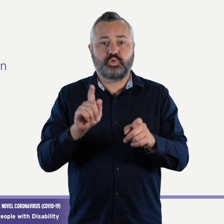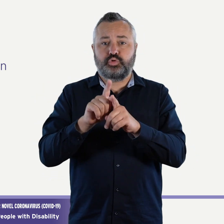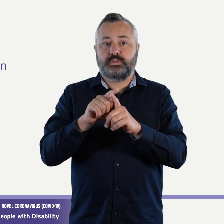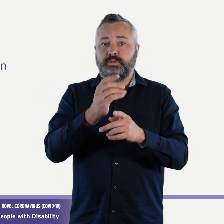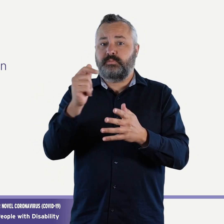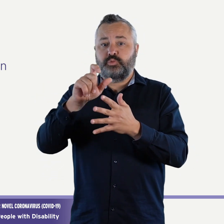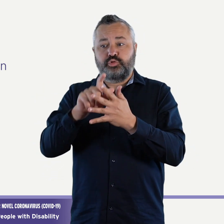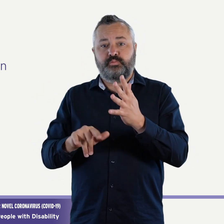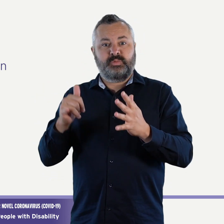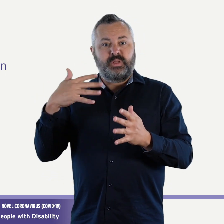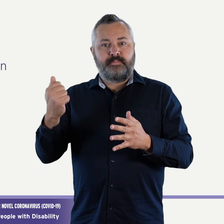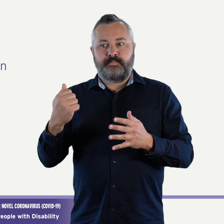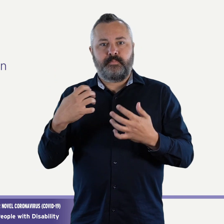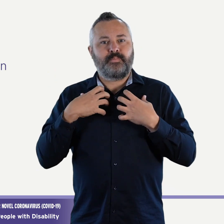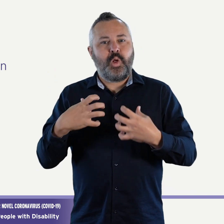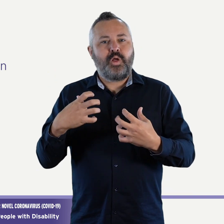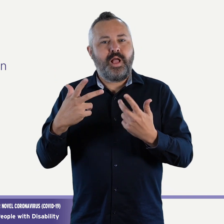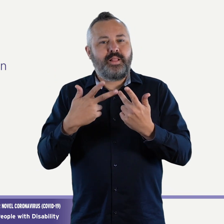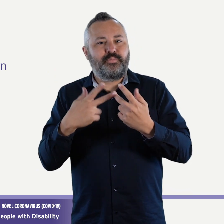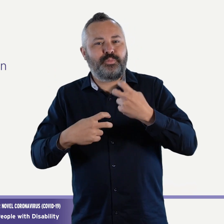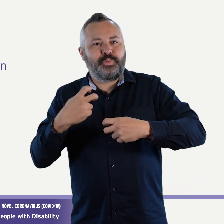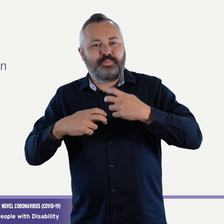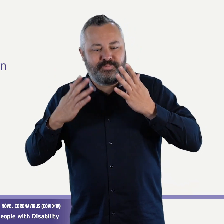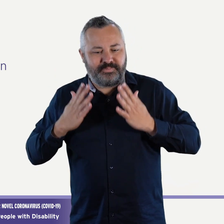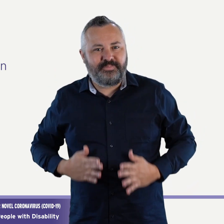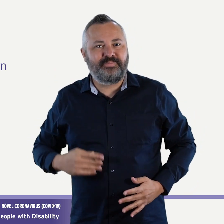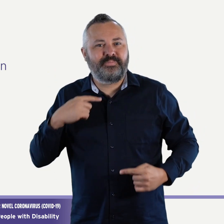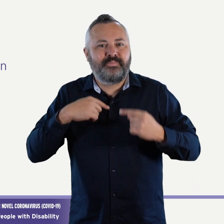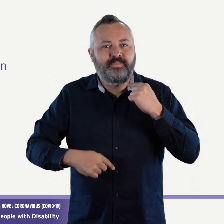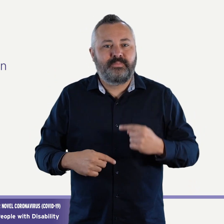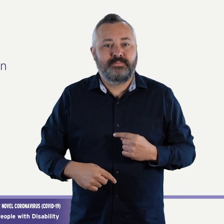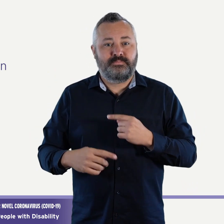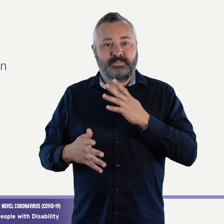Some disabilities are associated with a suppressed immune system and a greater incidence of complications.